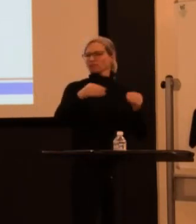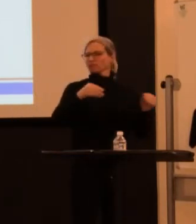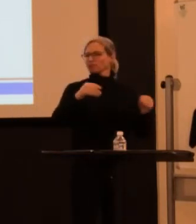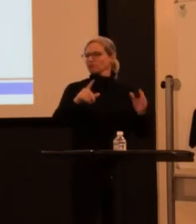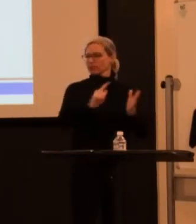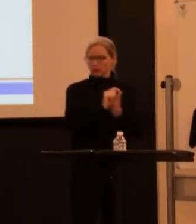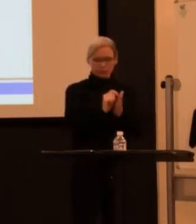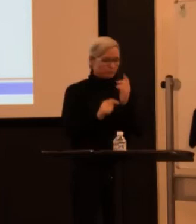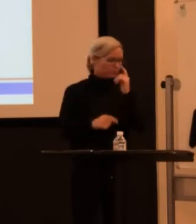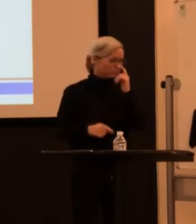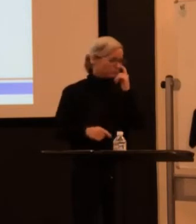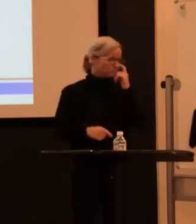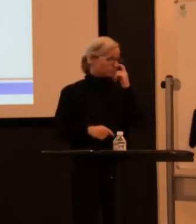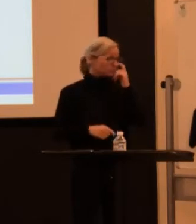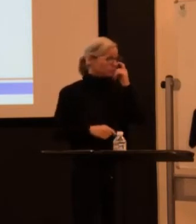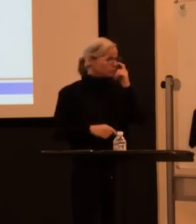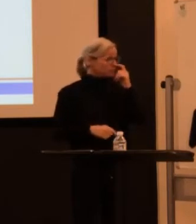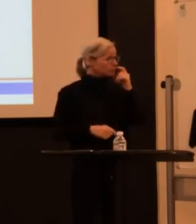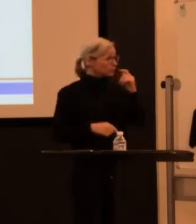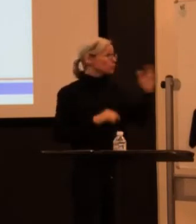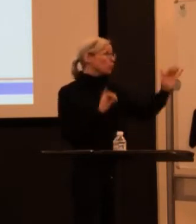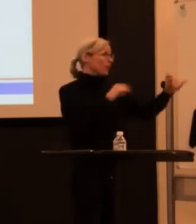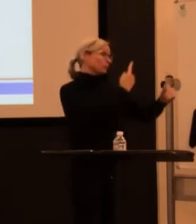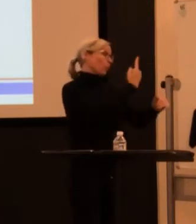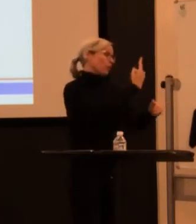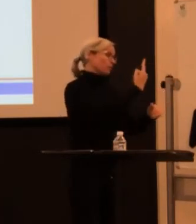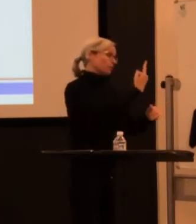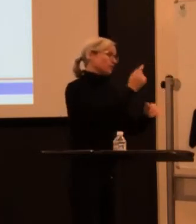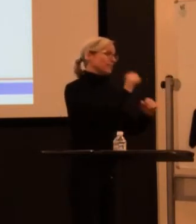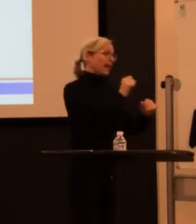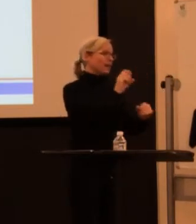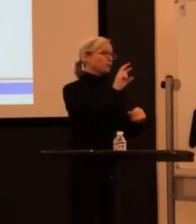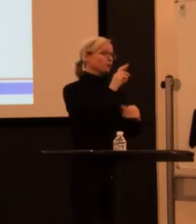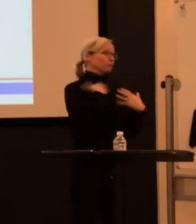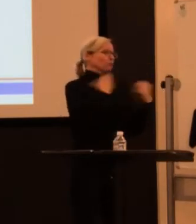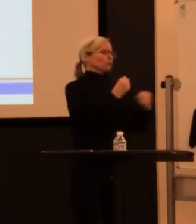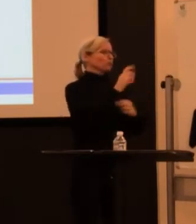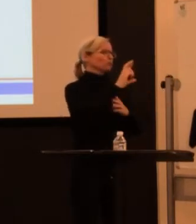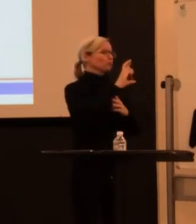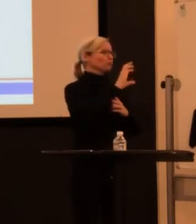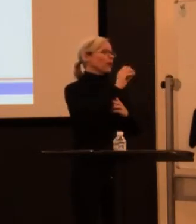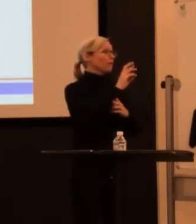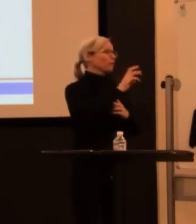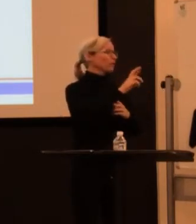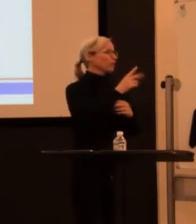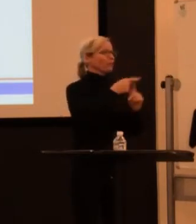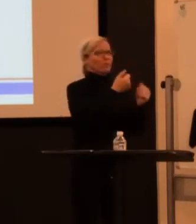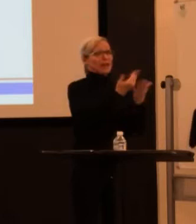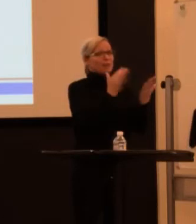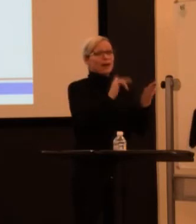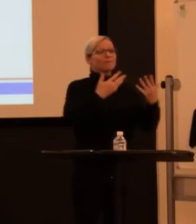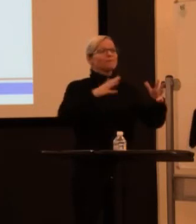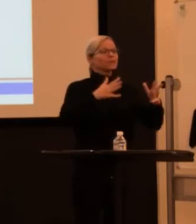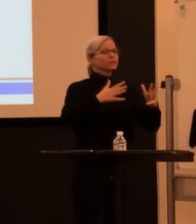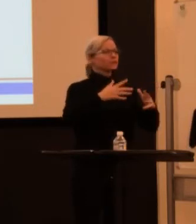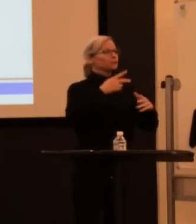so that's one thing that we can do to recover for anything that's been what we call publicly disclosed already.